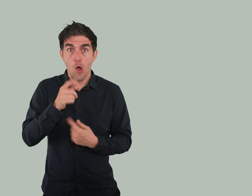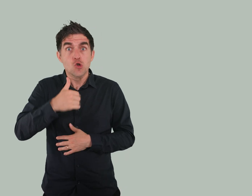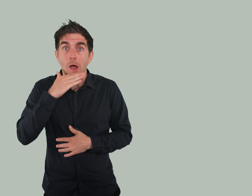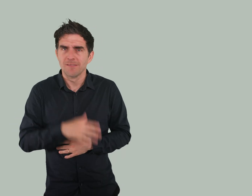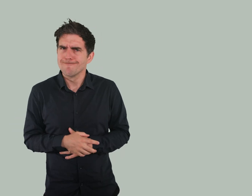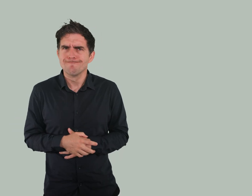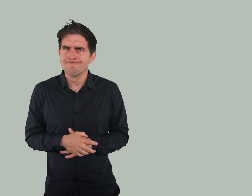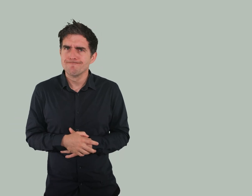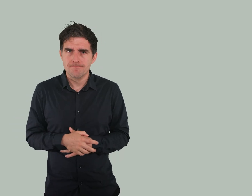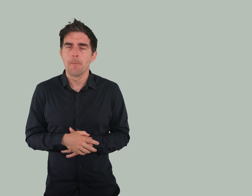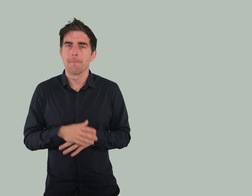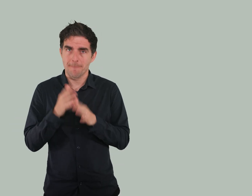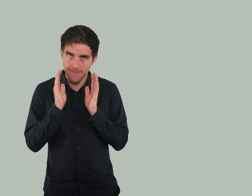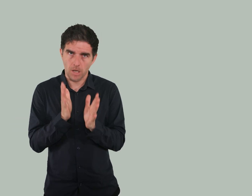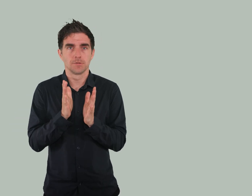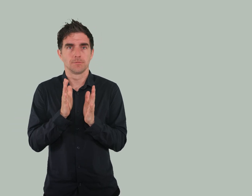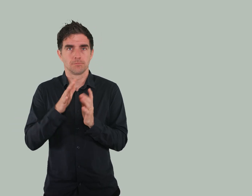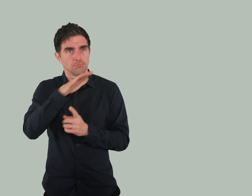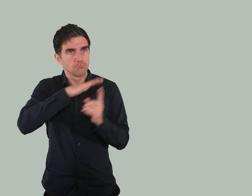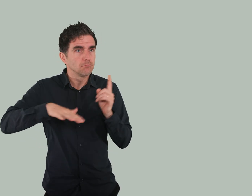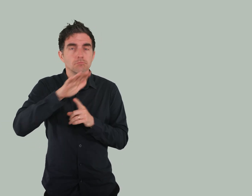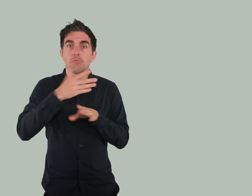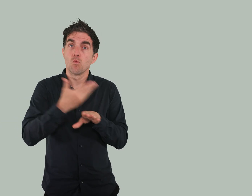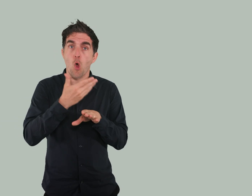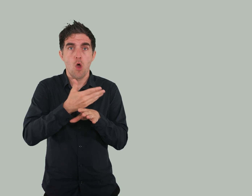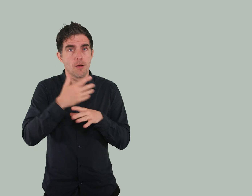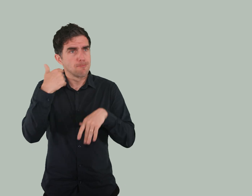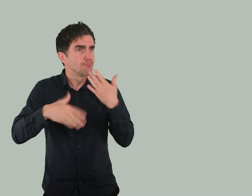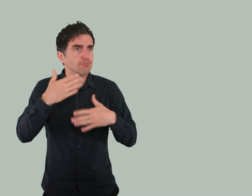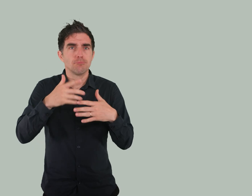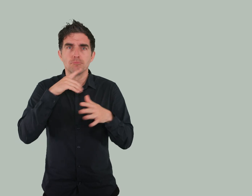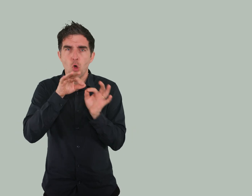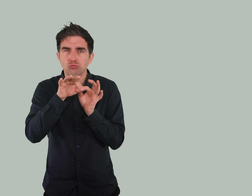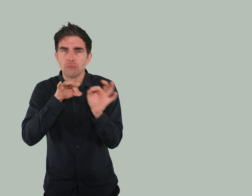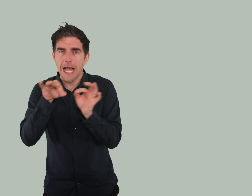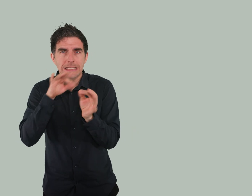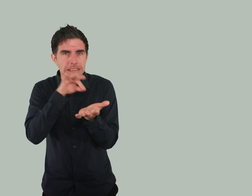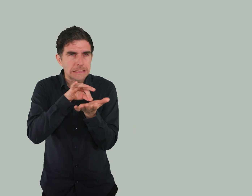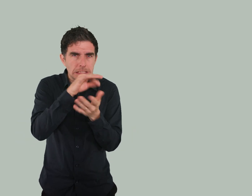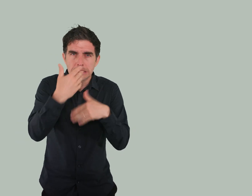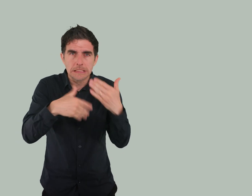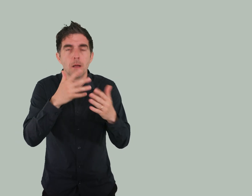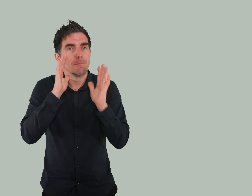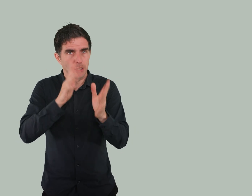But they will not be enough unless they are matched by a serious labour-market strategy: